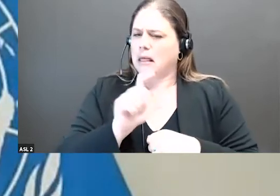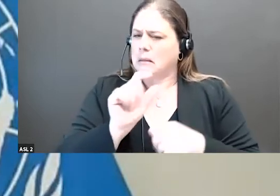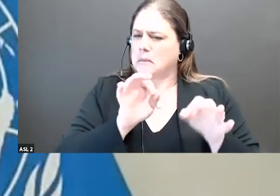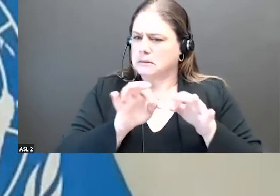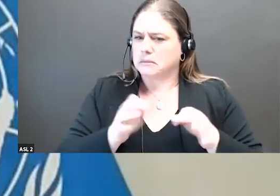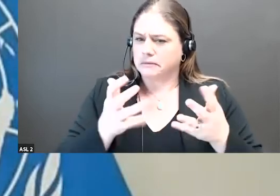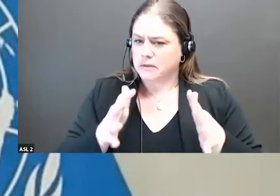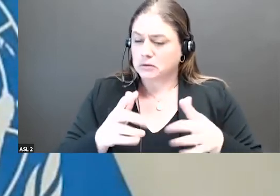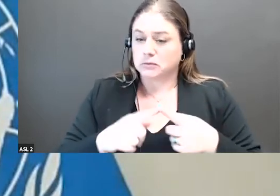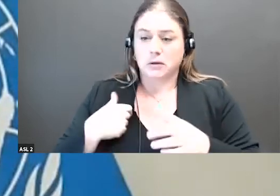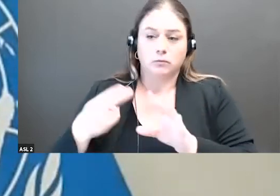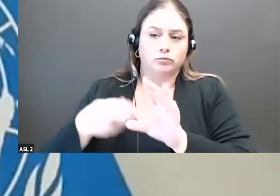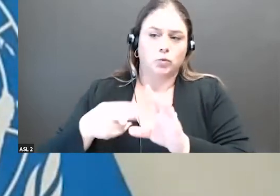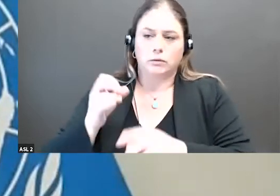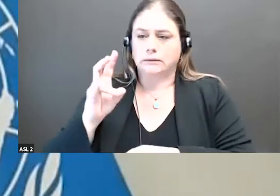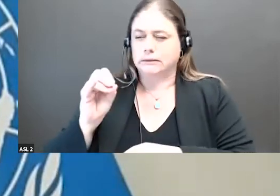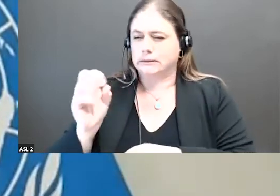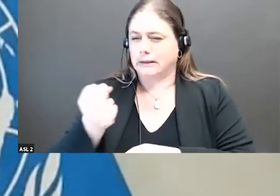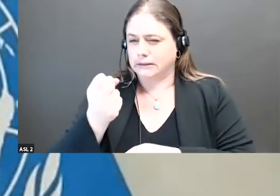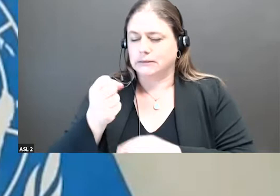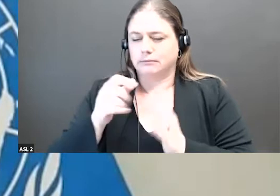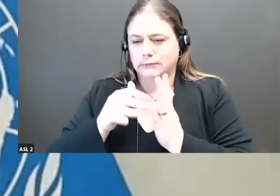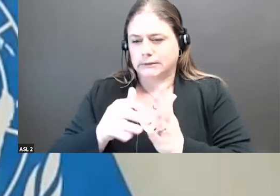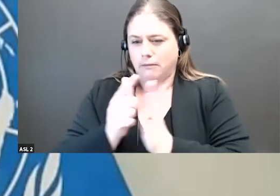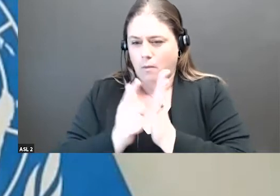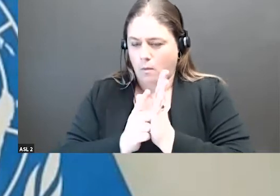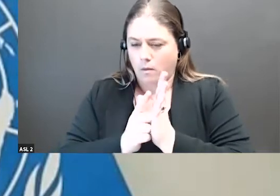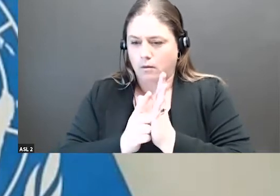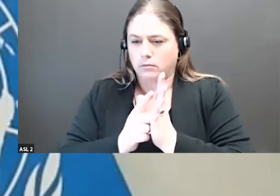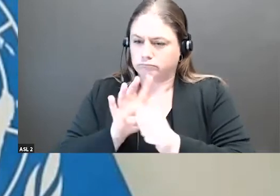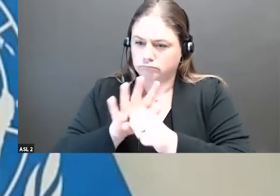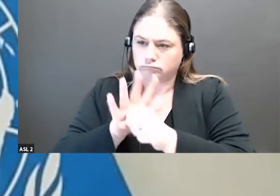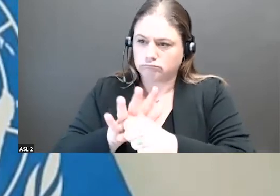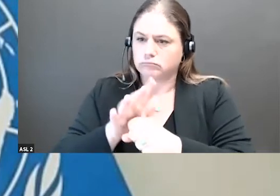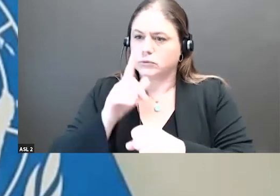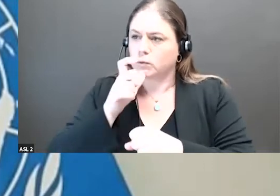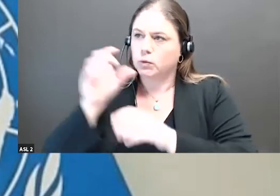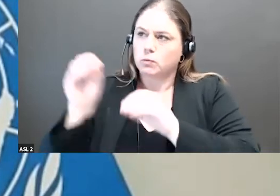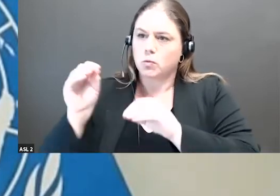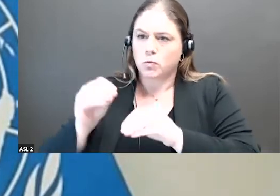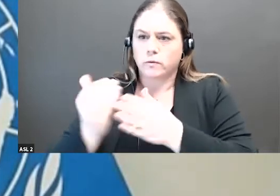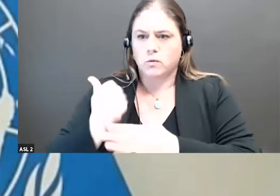in the 70s, as a law student advocating for immigrant workers injured on the job, mostly